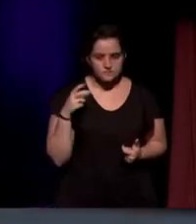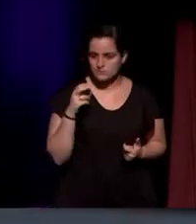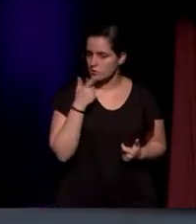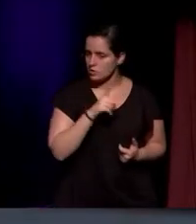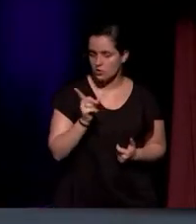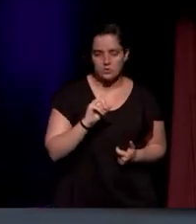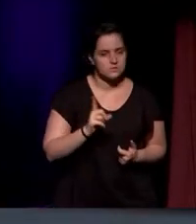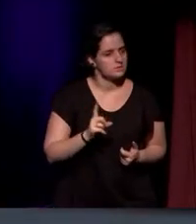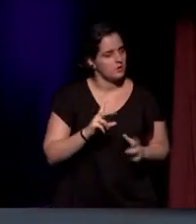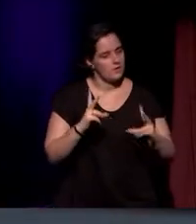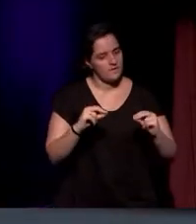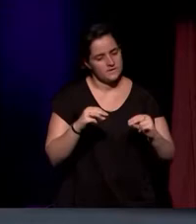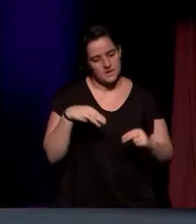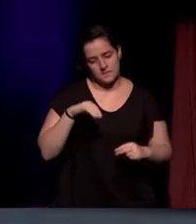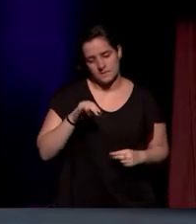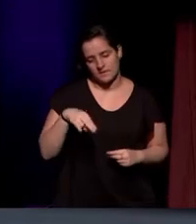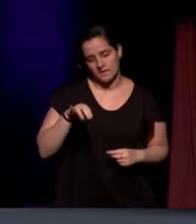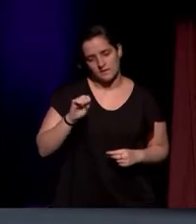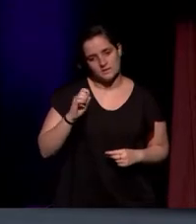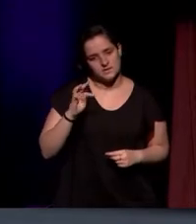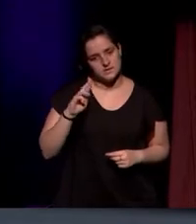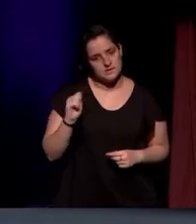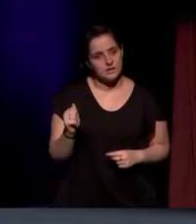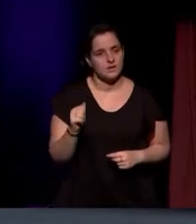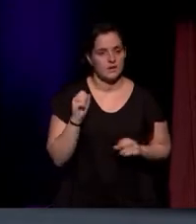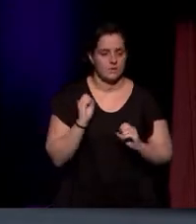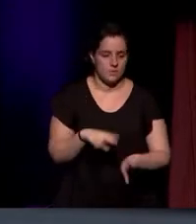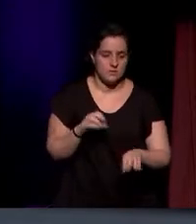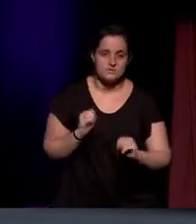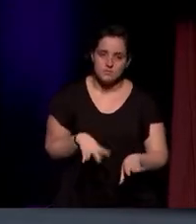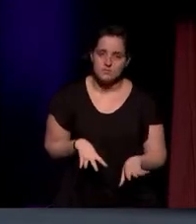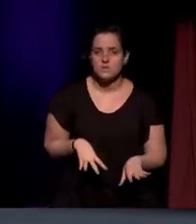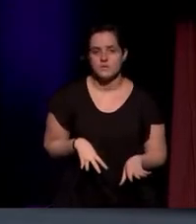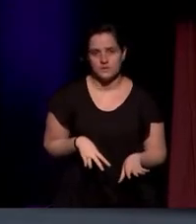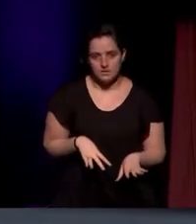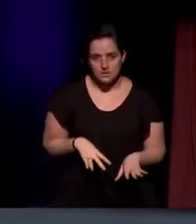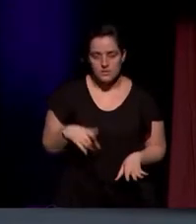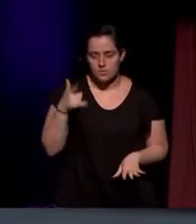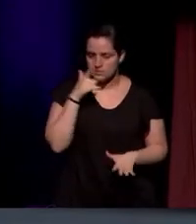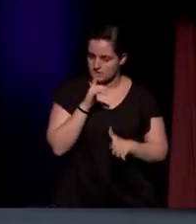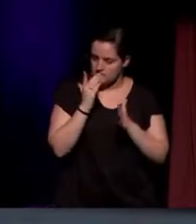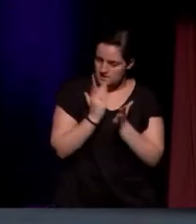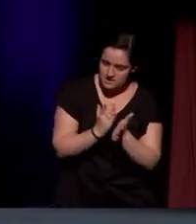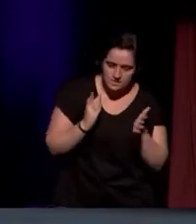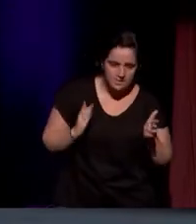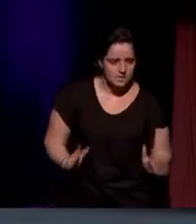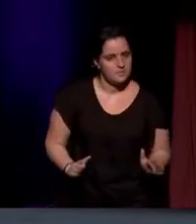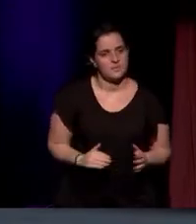with the Minister of Education to end Decree 38.